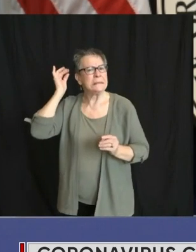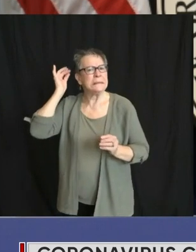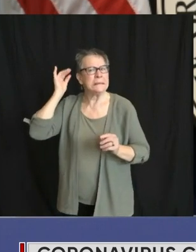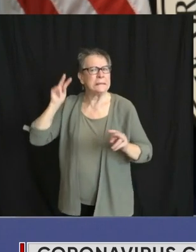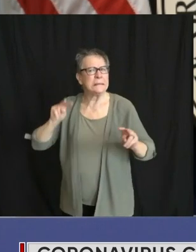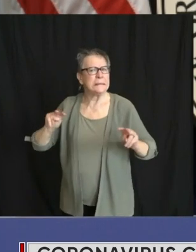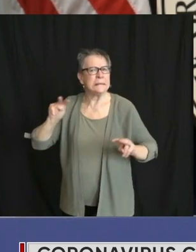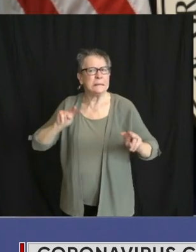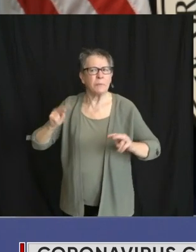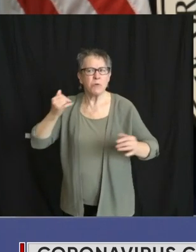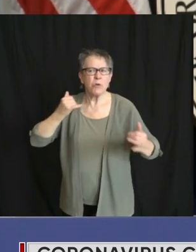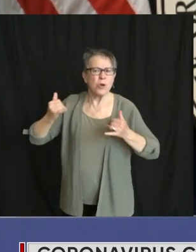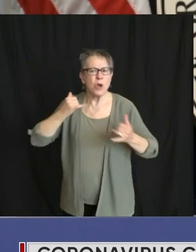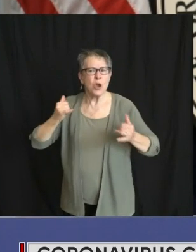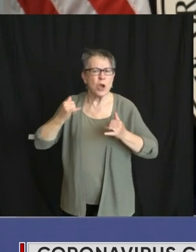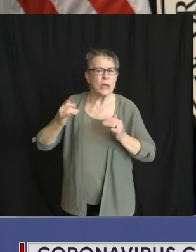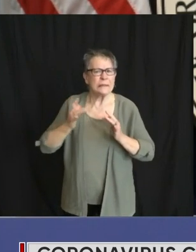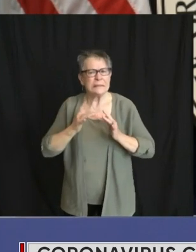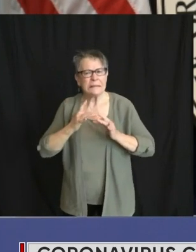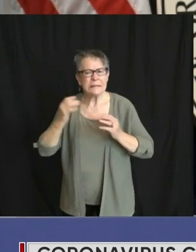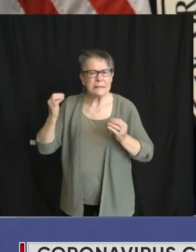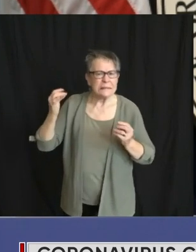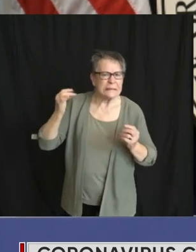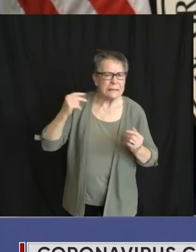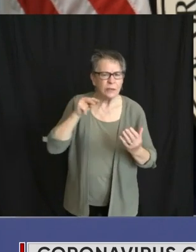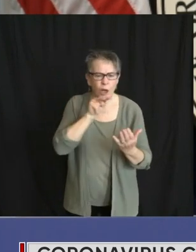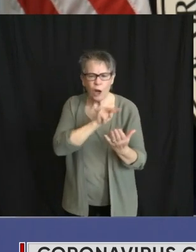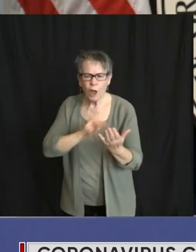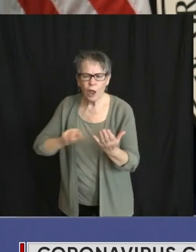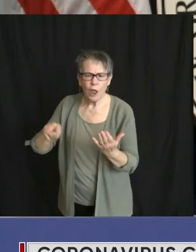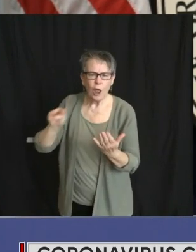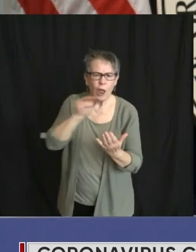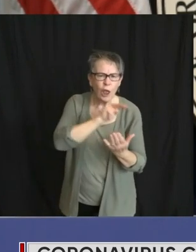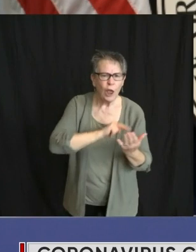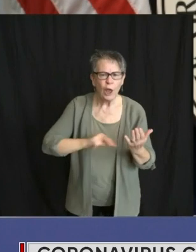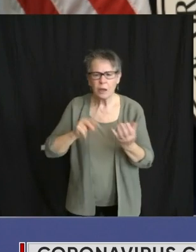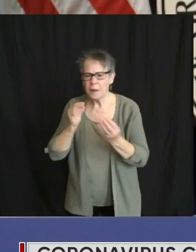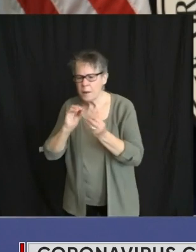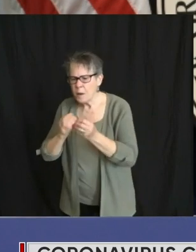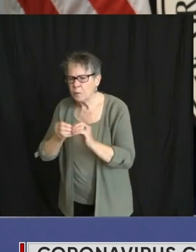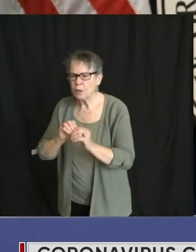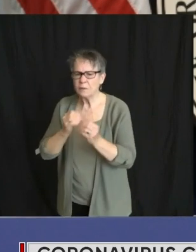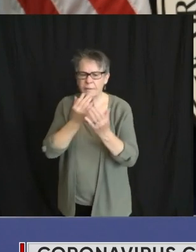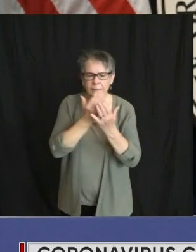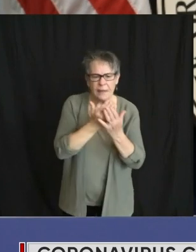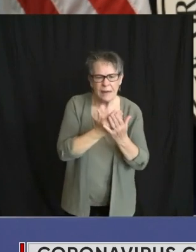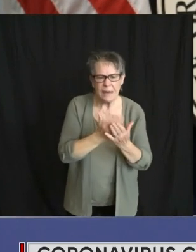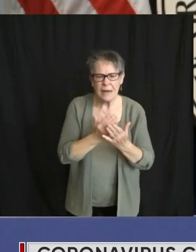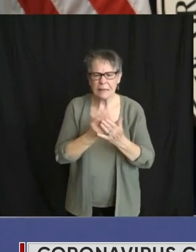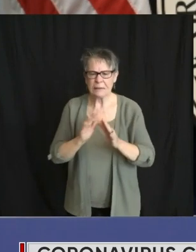SATURDAY MORNING THAT THEY WILL BE OPEN. NONE OF THIS IS ABRUPT.